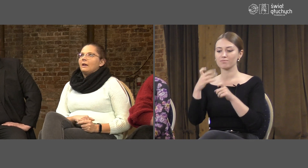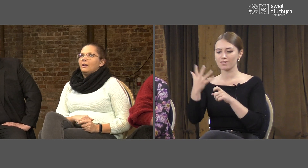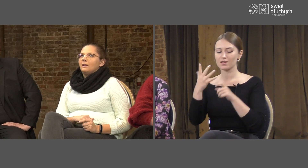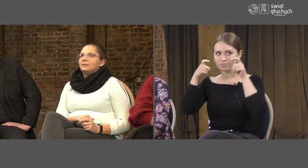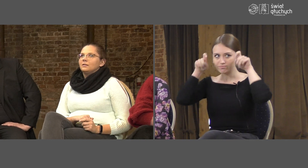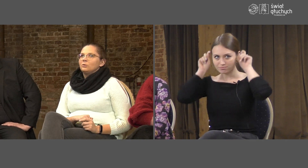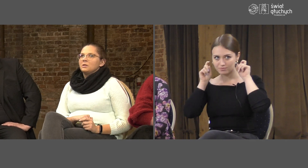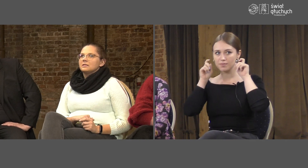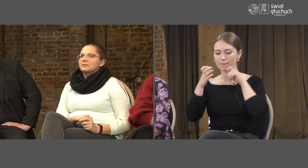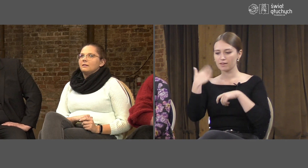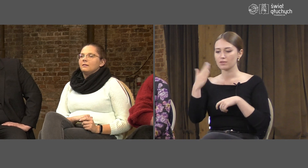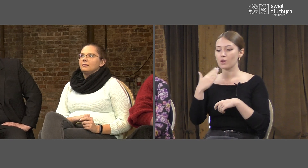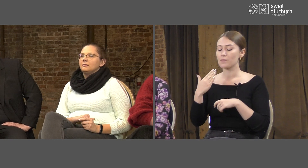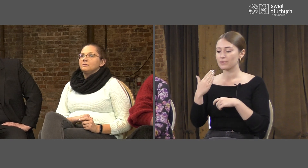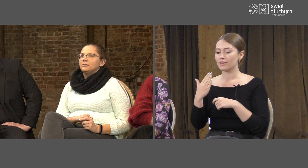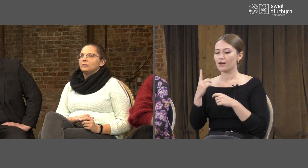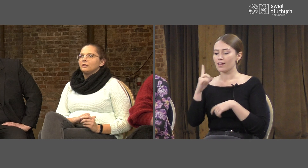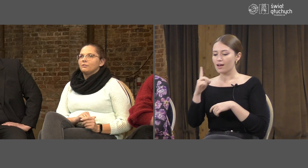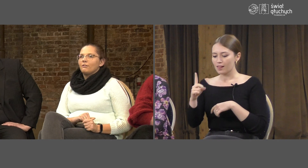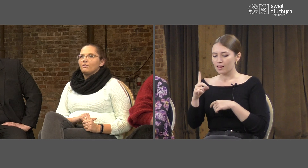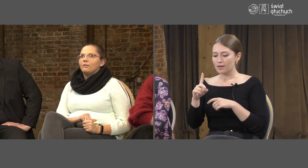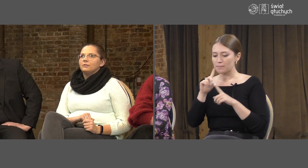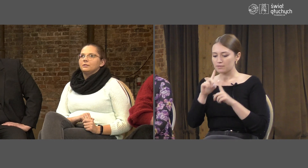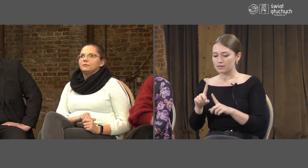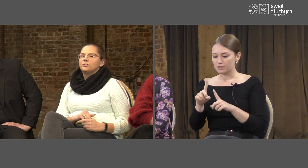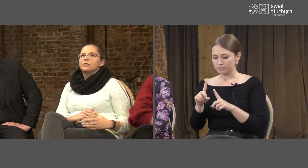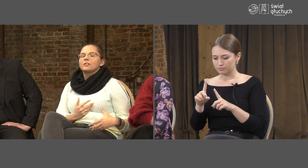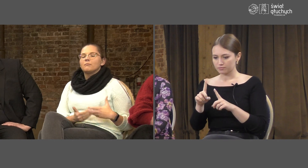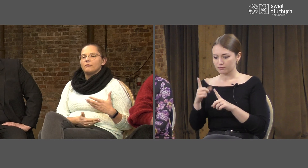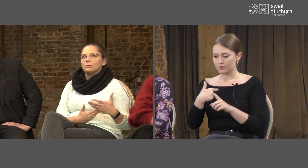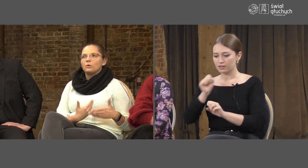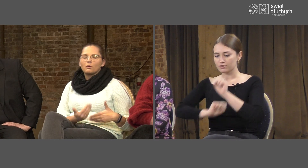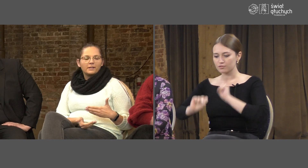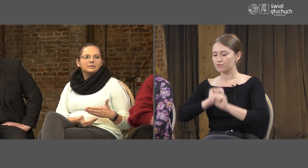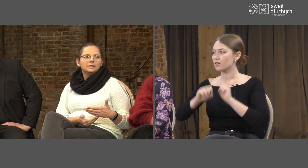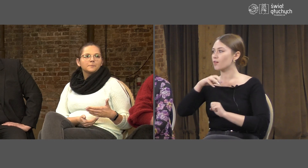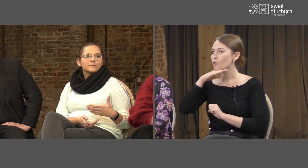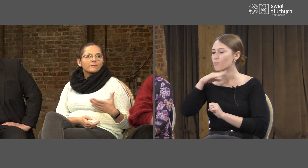As for practicing speech with a speech therapist,